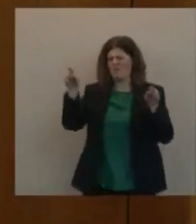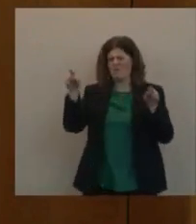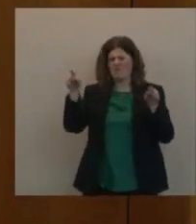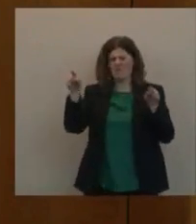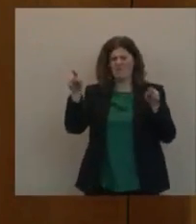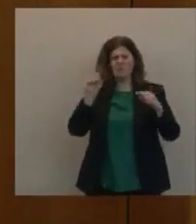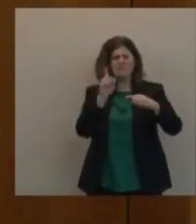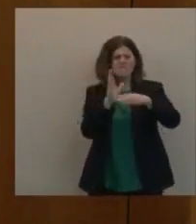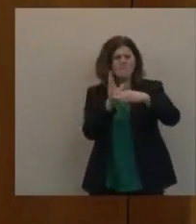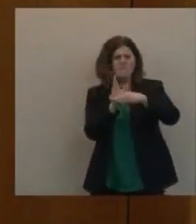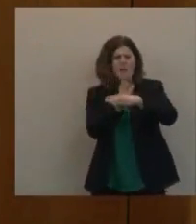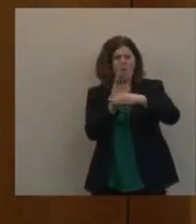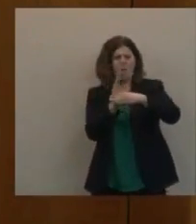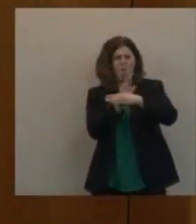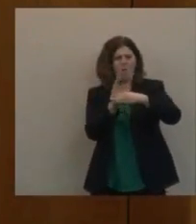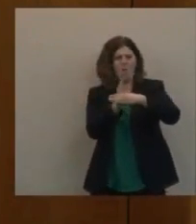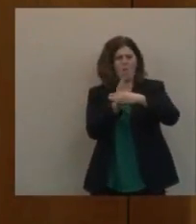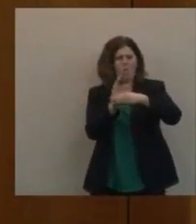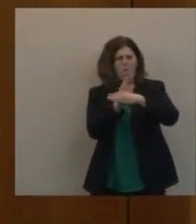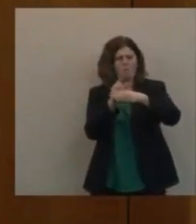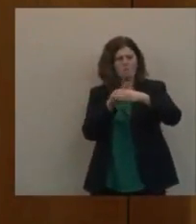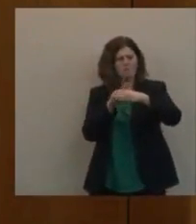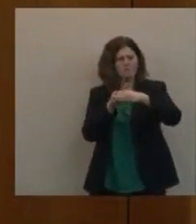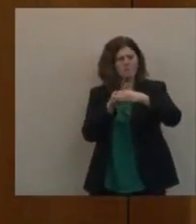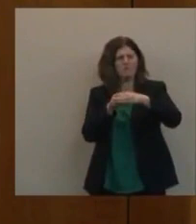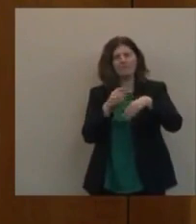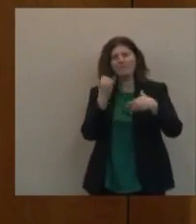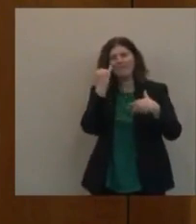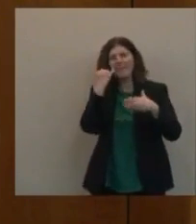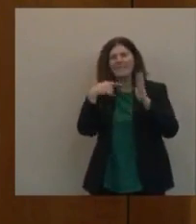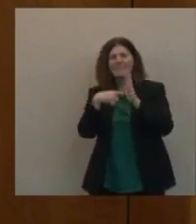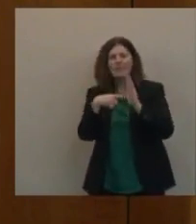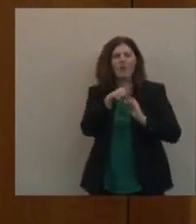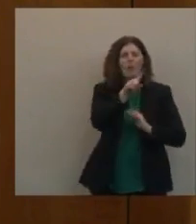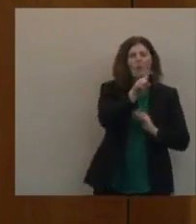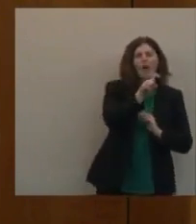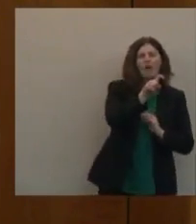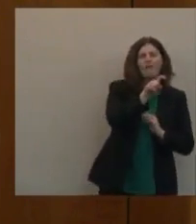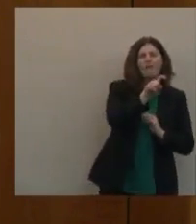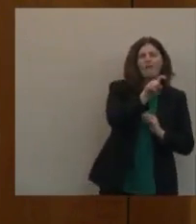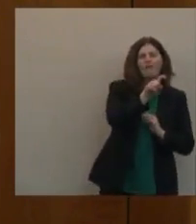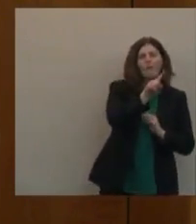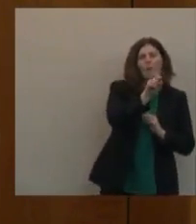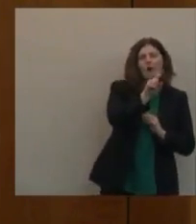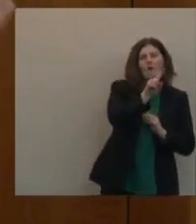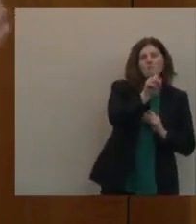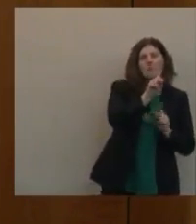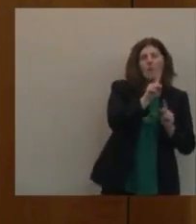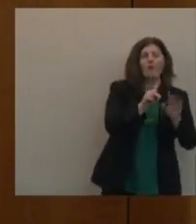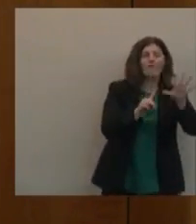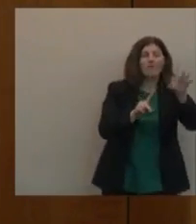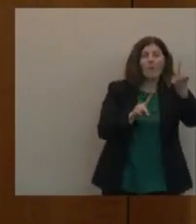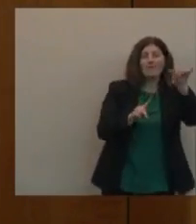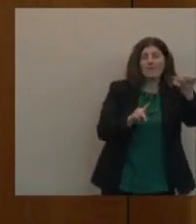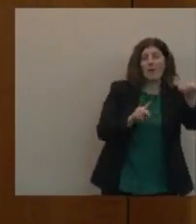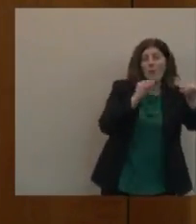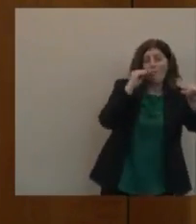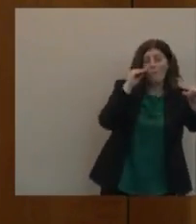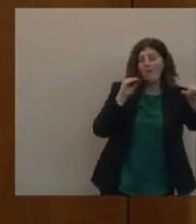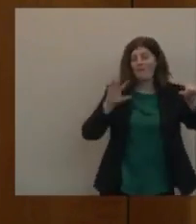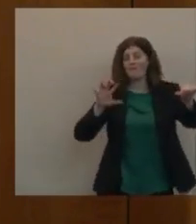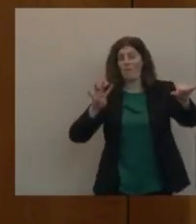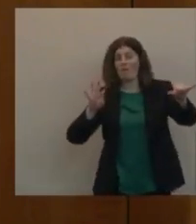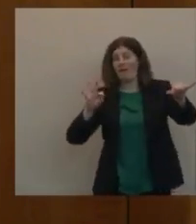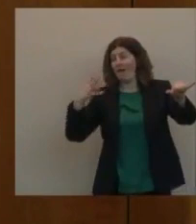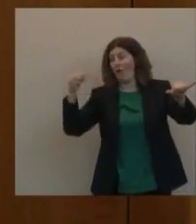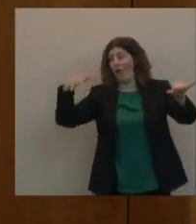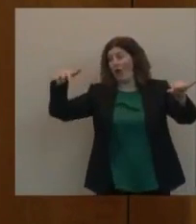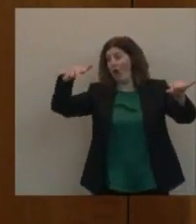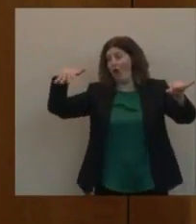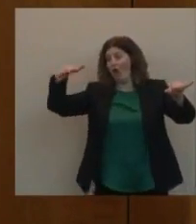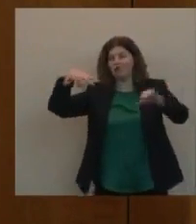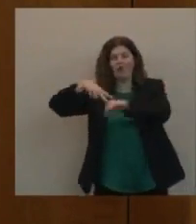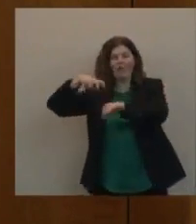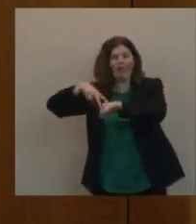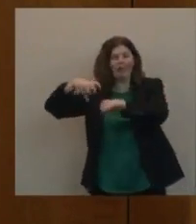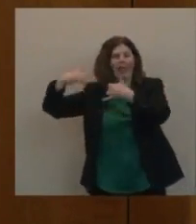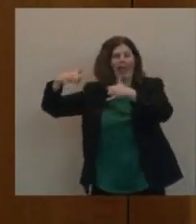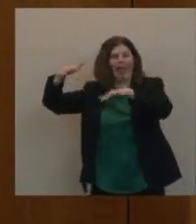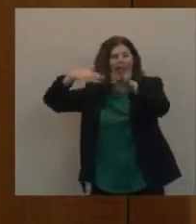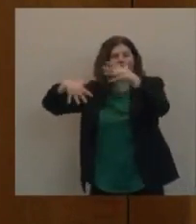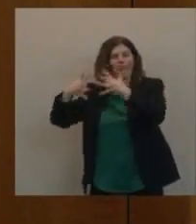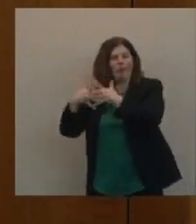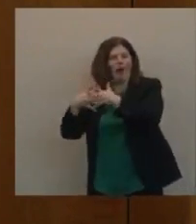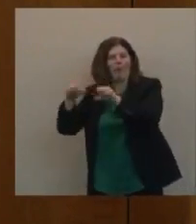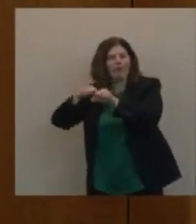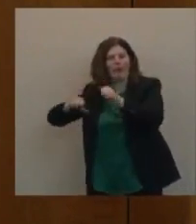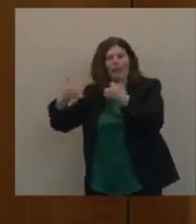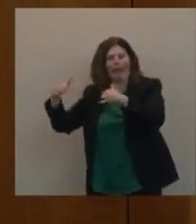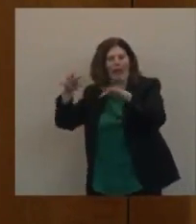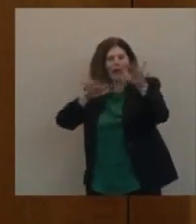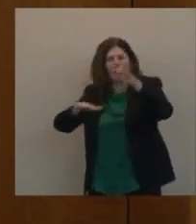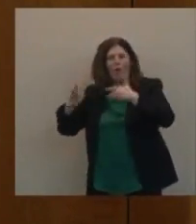. AS WE DUG INTO THE DATA WITH THE CART, WHICH WE FOUND IS ACTUALLY THIS MEDIAN WHICH IS THE MIDDLE PERSON, IF YOU HAVE 101 PEOPLE AND 51 ARE STAYING AT HOME, AND